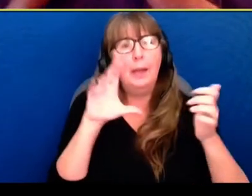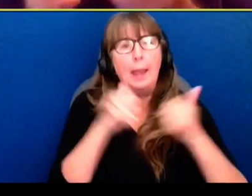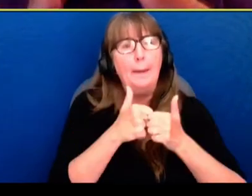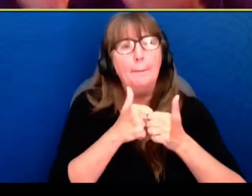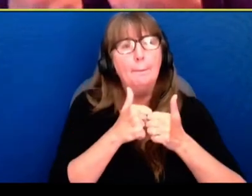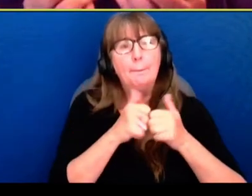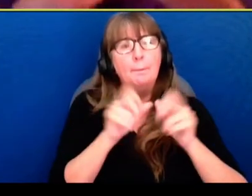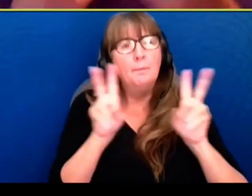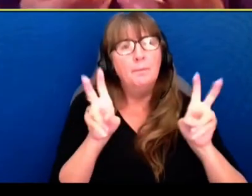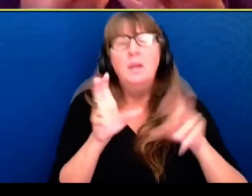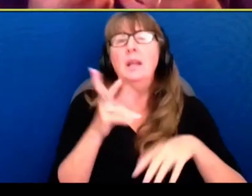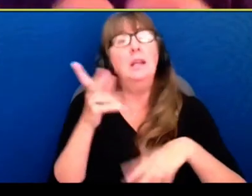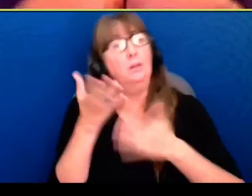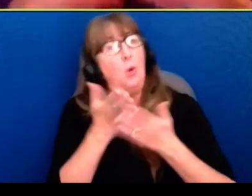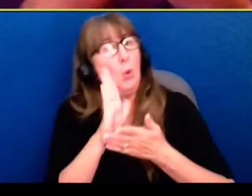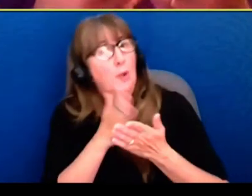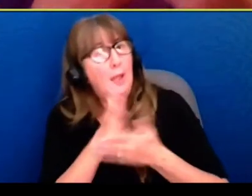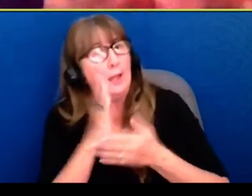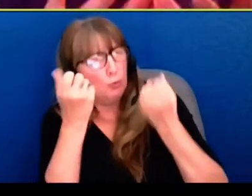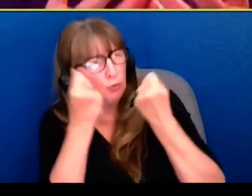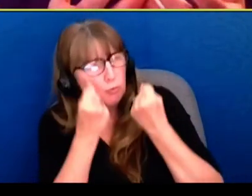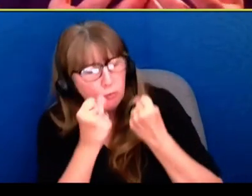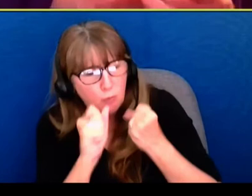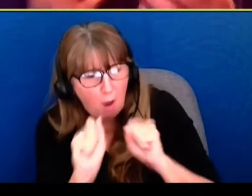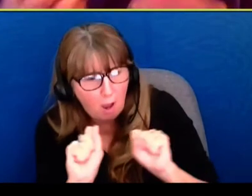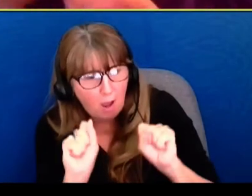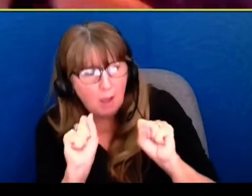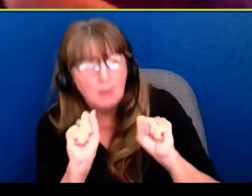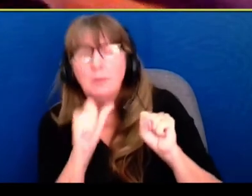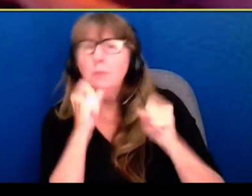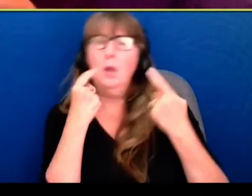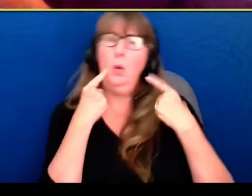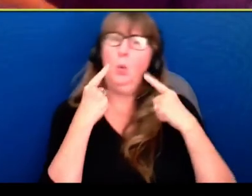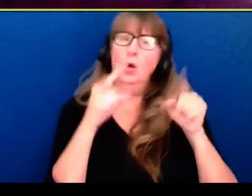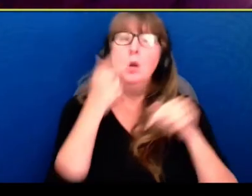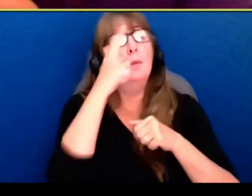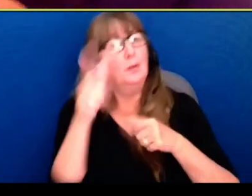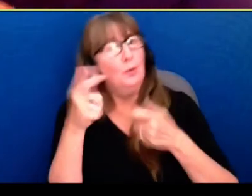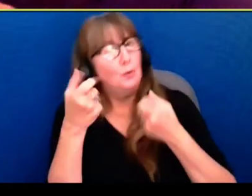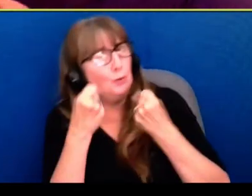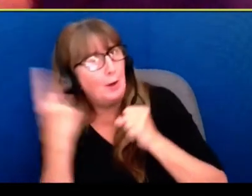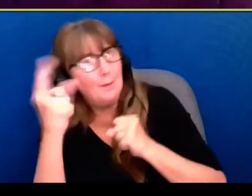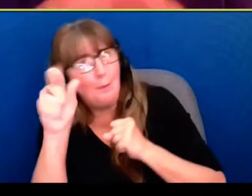It's okay to try something and have it not work because you can then try something else.